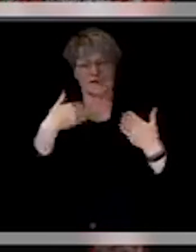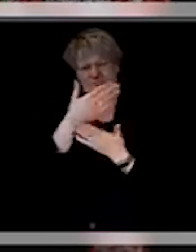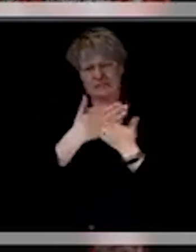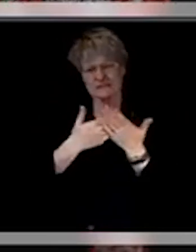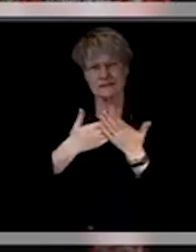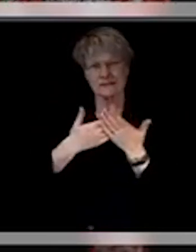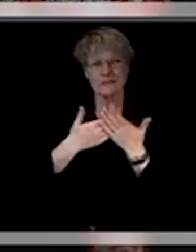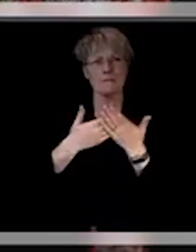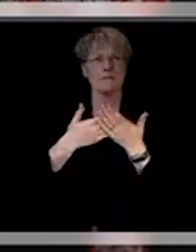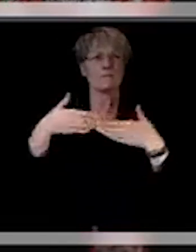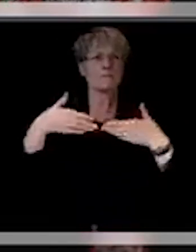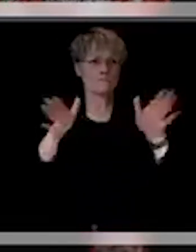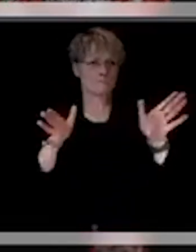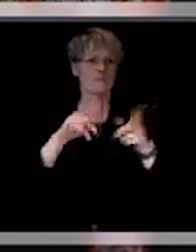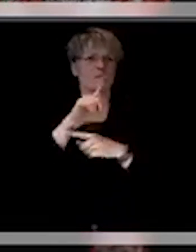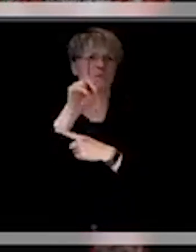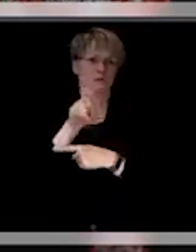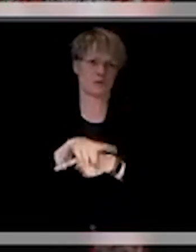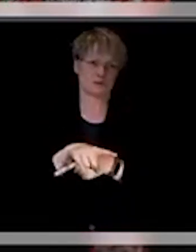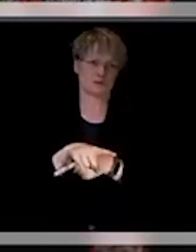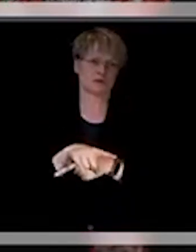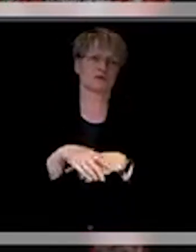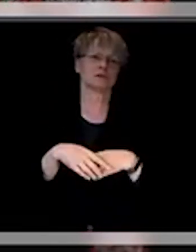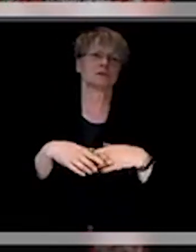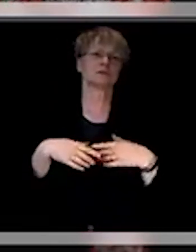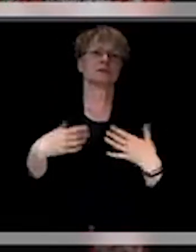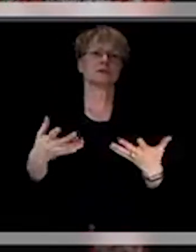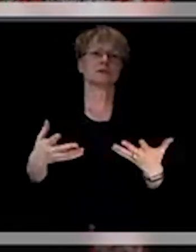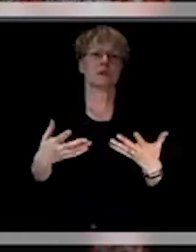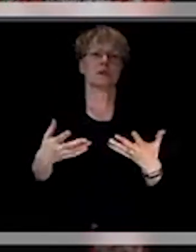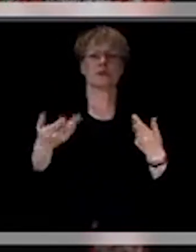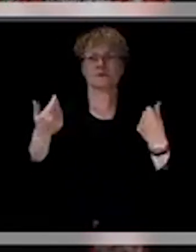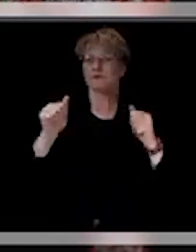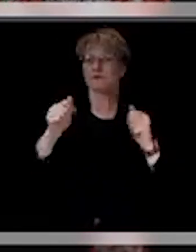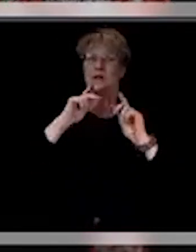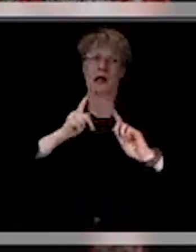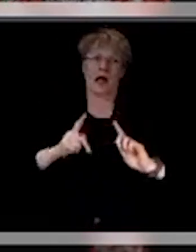to answer offline, but I'll do my best to whiz through as many of these as we can. The